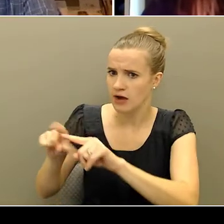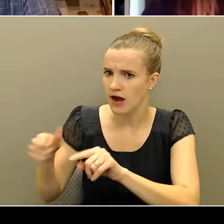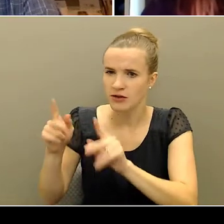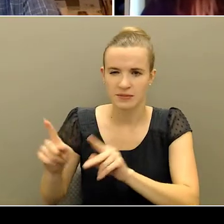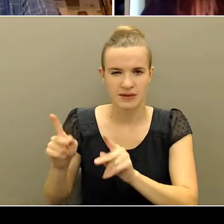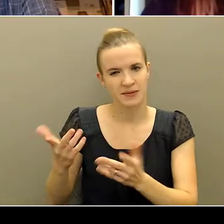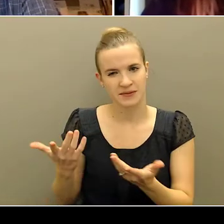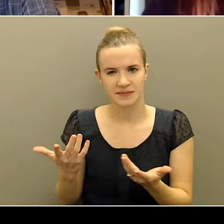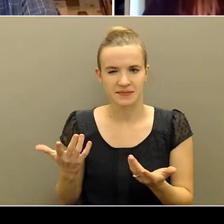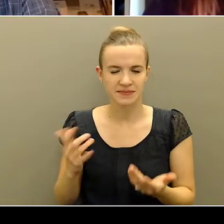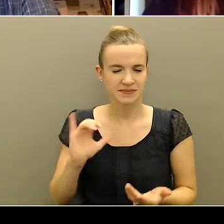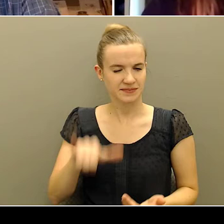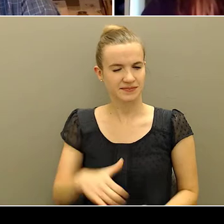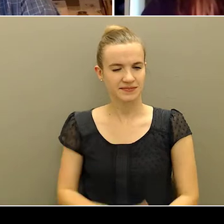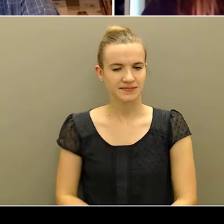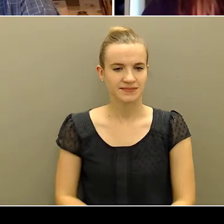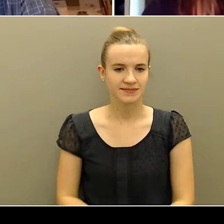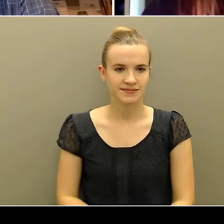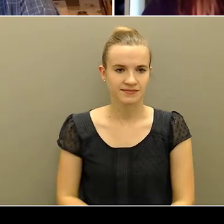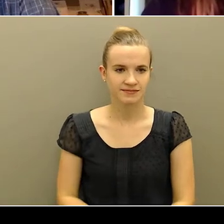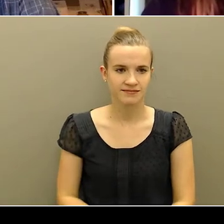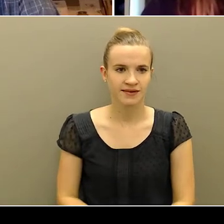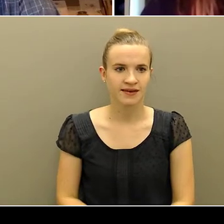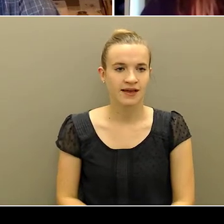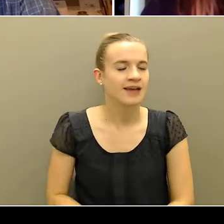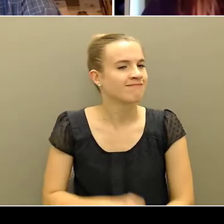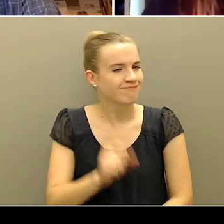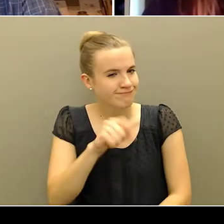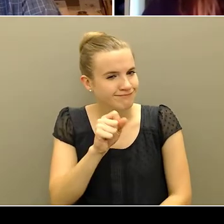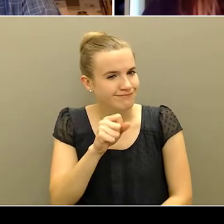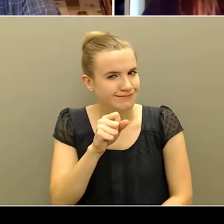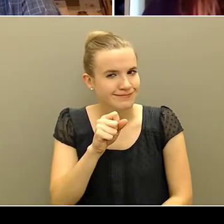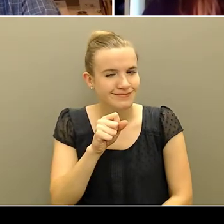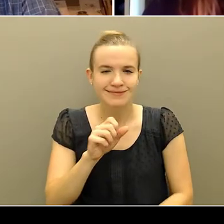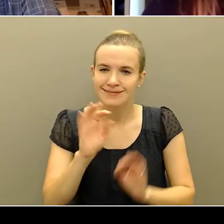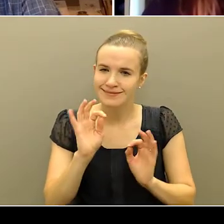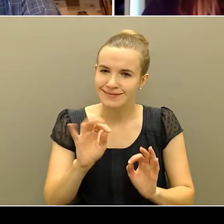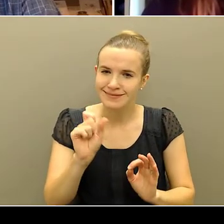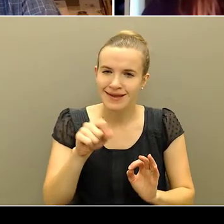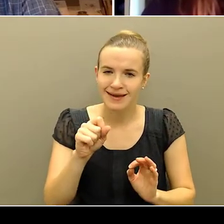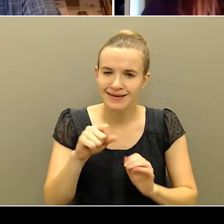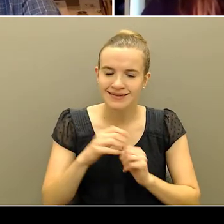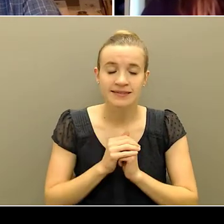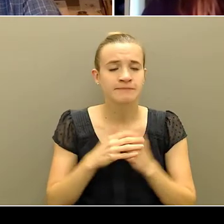Erik: Excellent. So one of the things that we talked about a couple weeks ago,